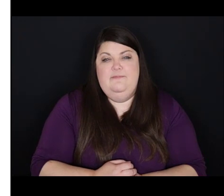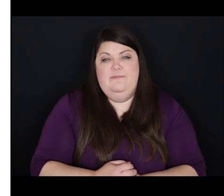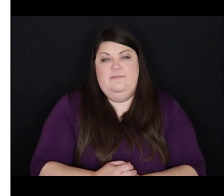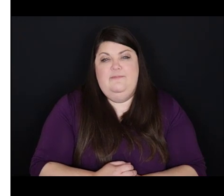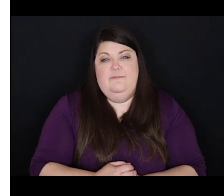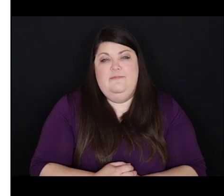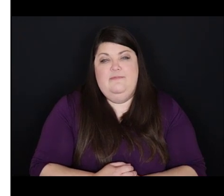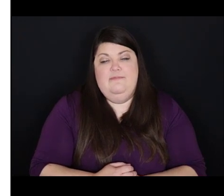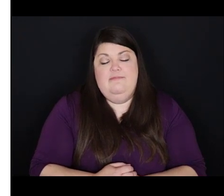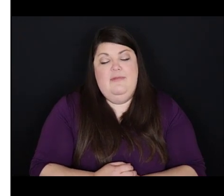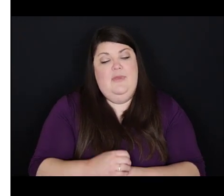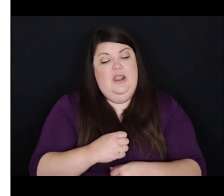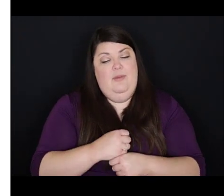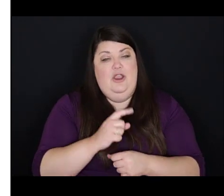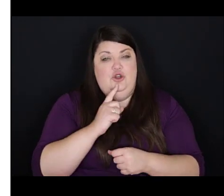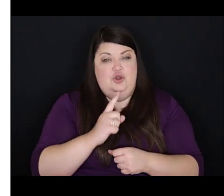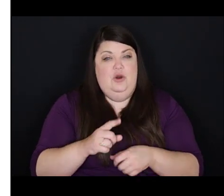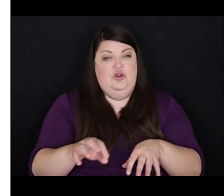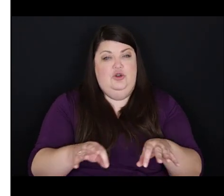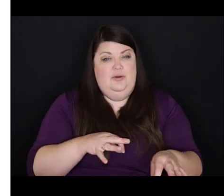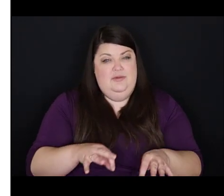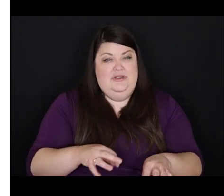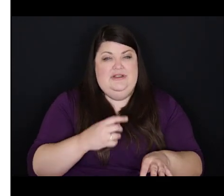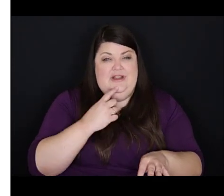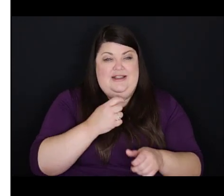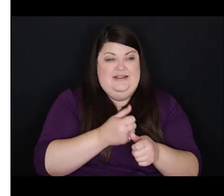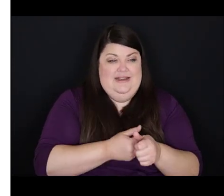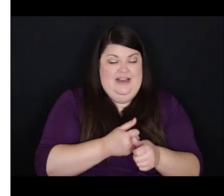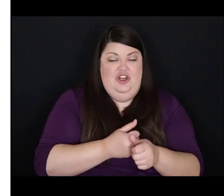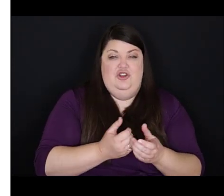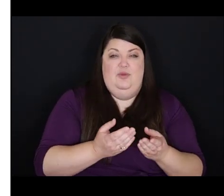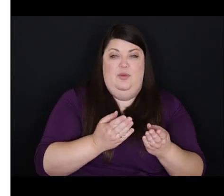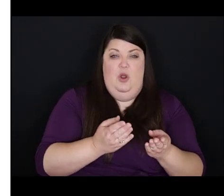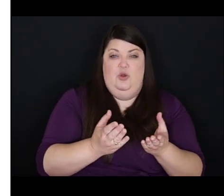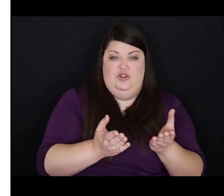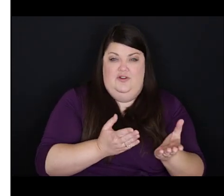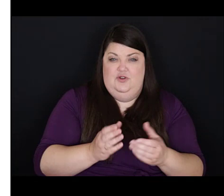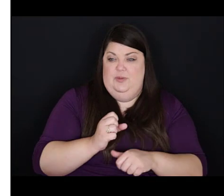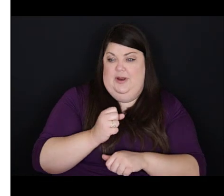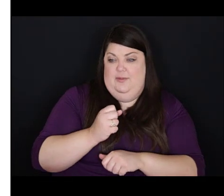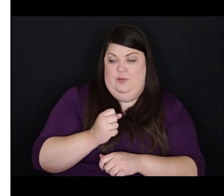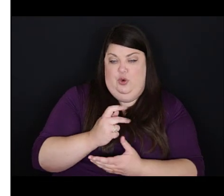each proposed service will be approved prior to its implementation; and If applicable,